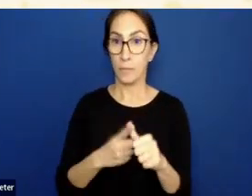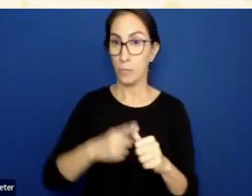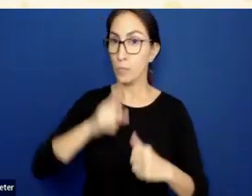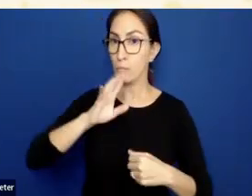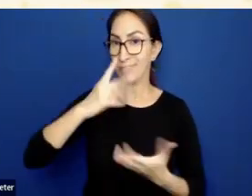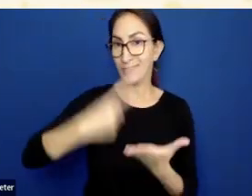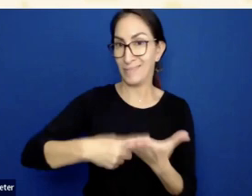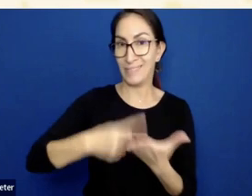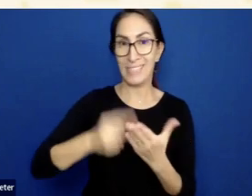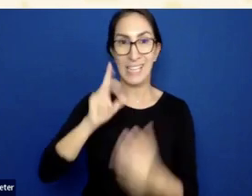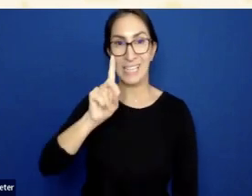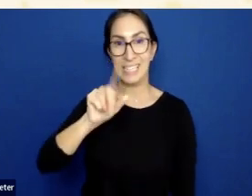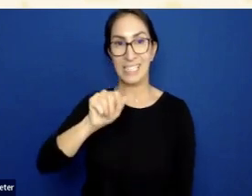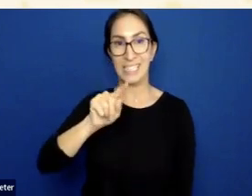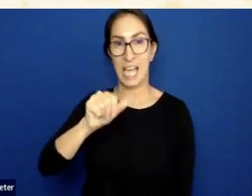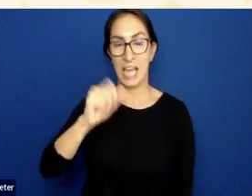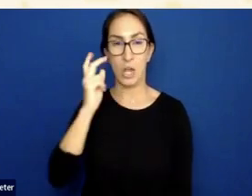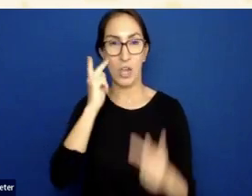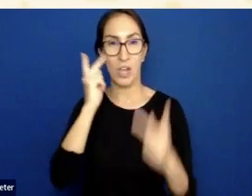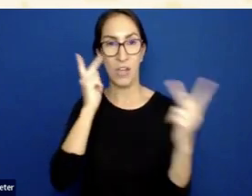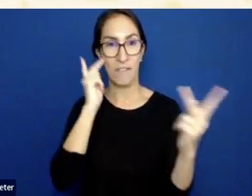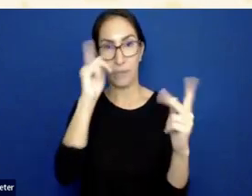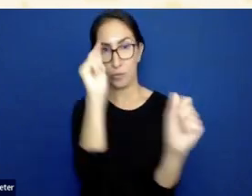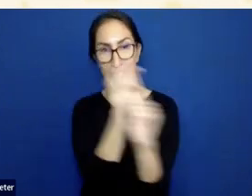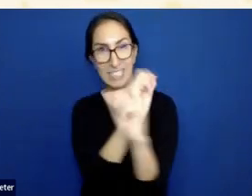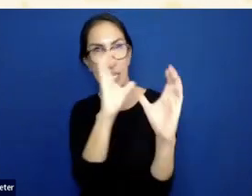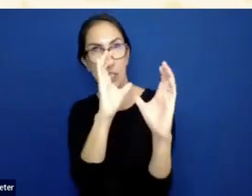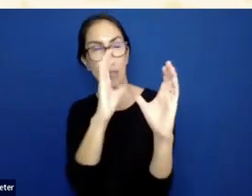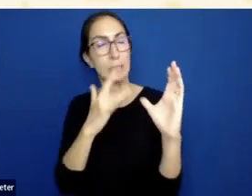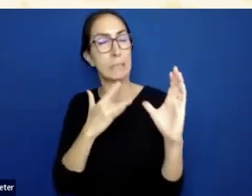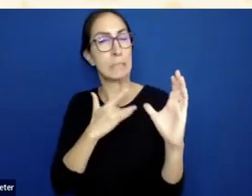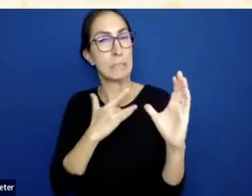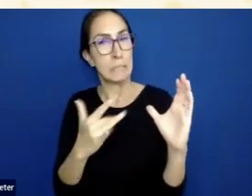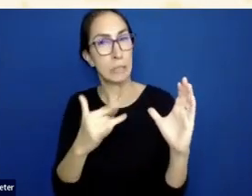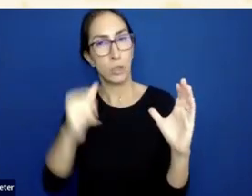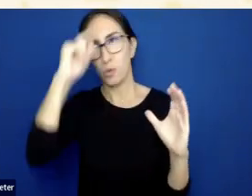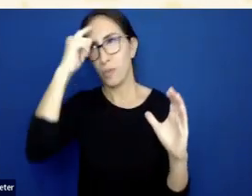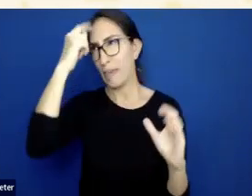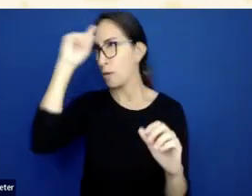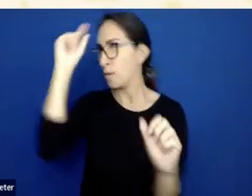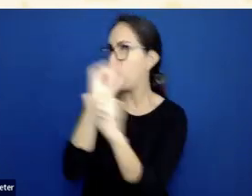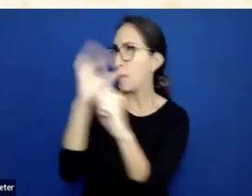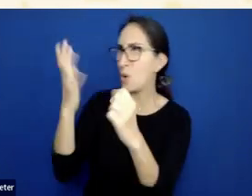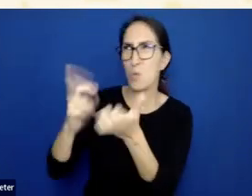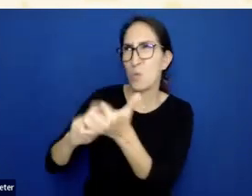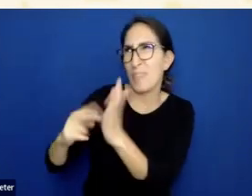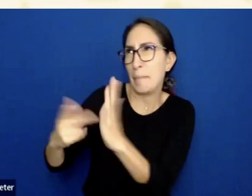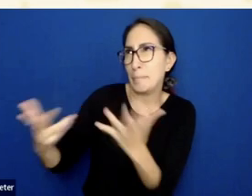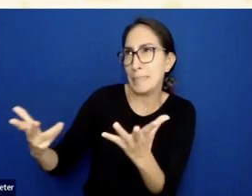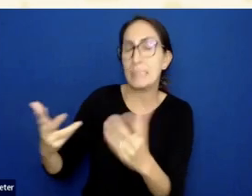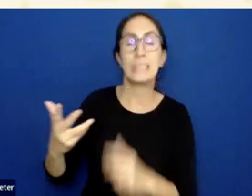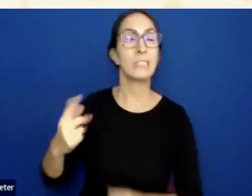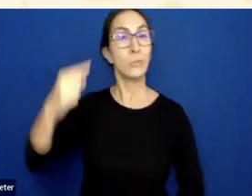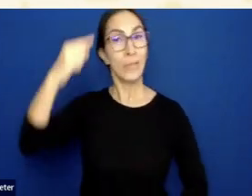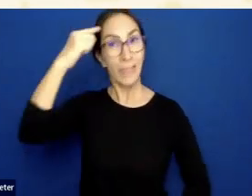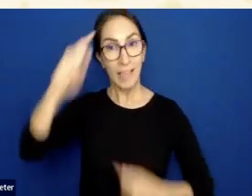what is usually your thoughts about it? So we think about two ways.